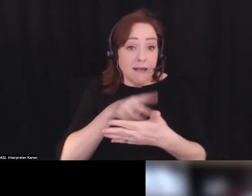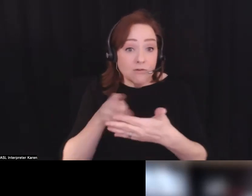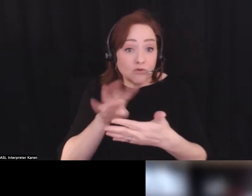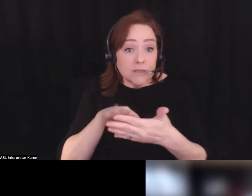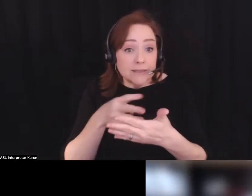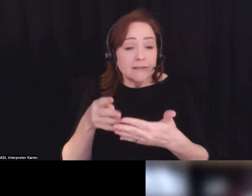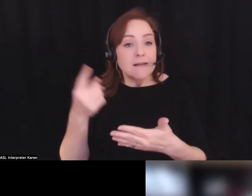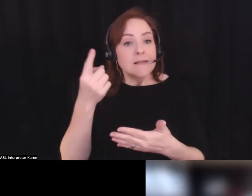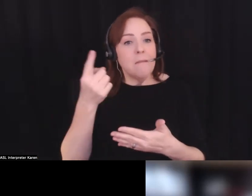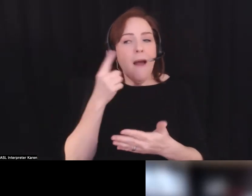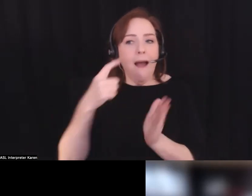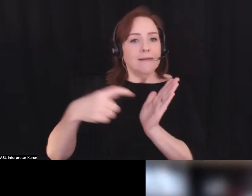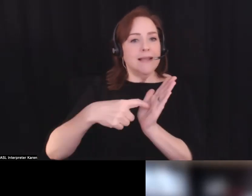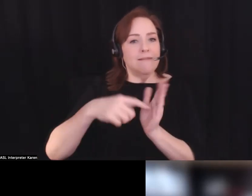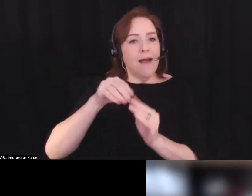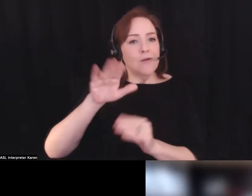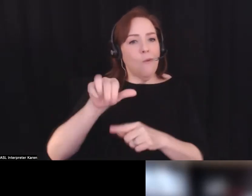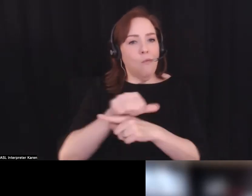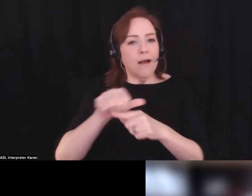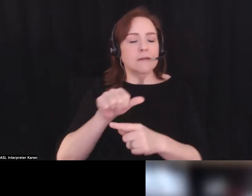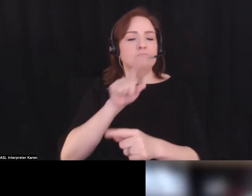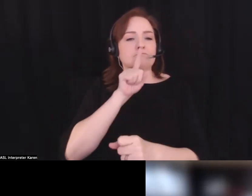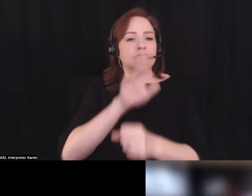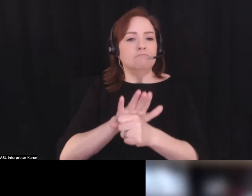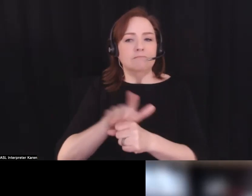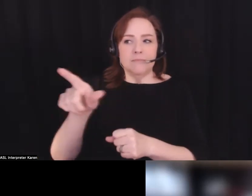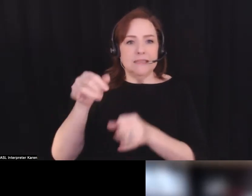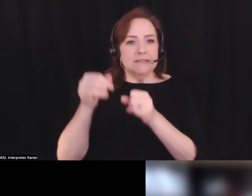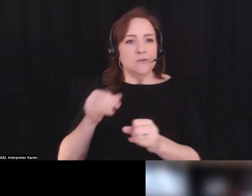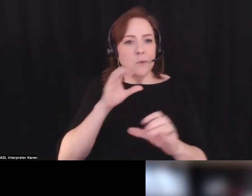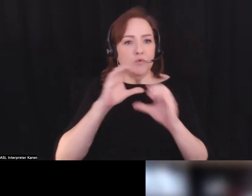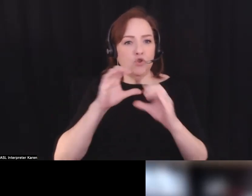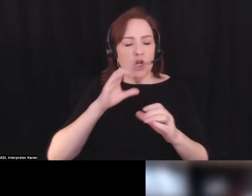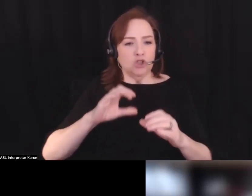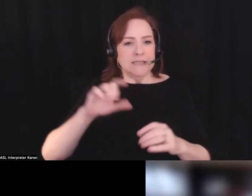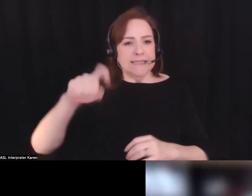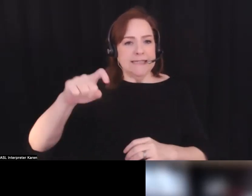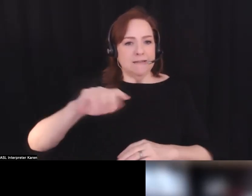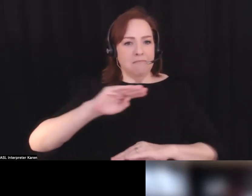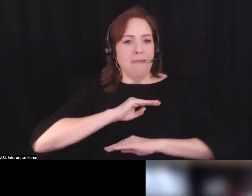in your practice to make sure that the individual communication met are need not the communication